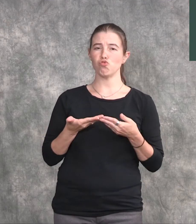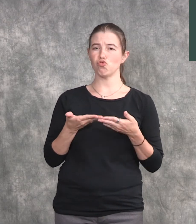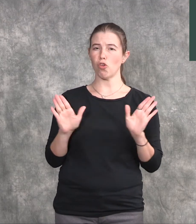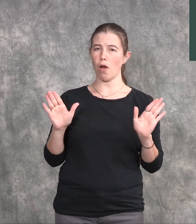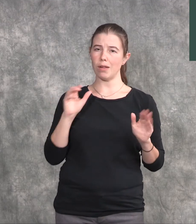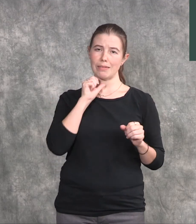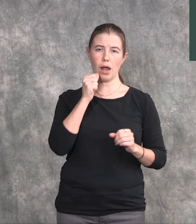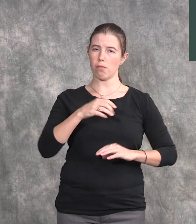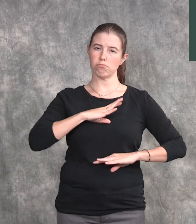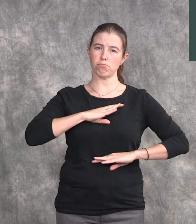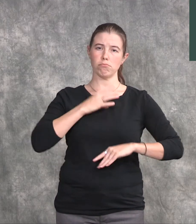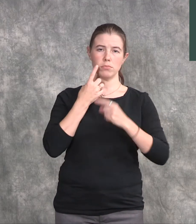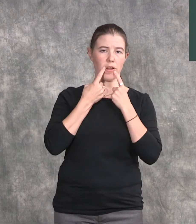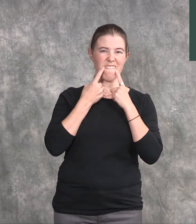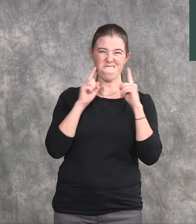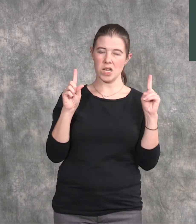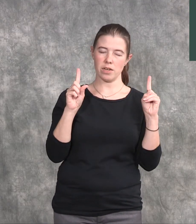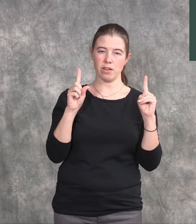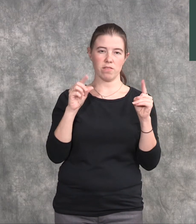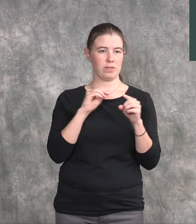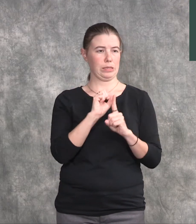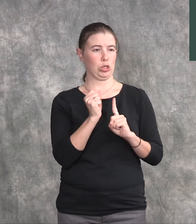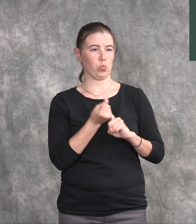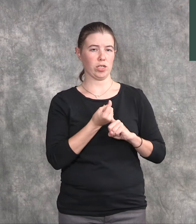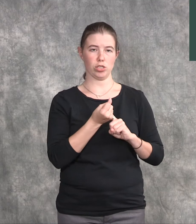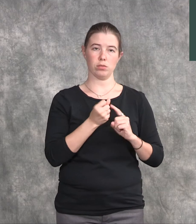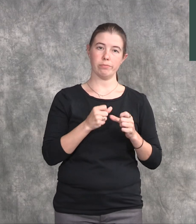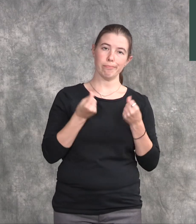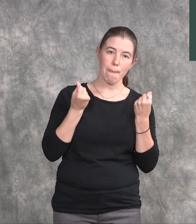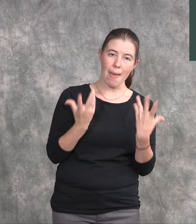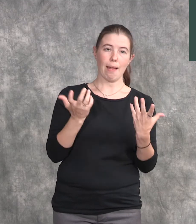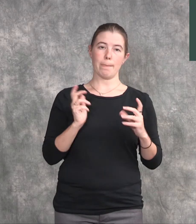VRI itself is generally not effective in situations